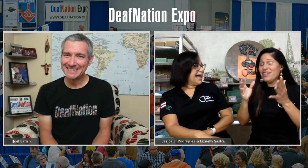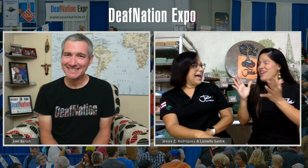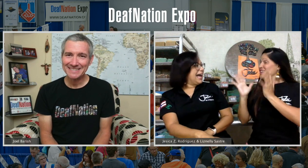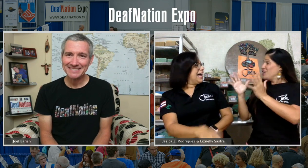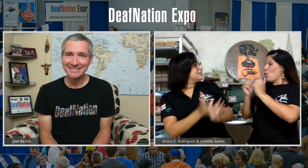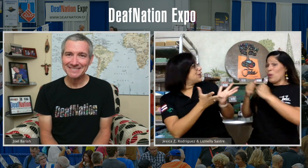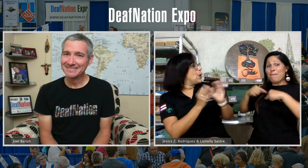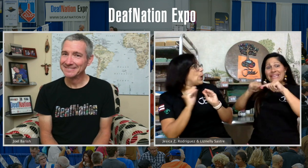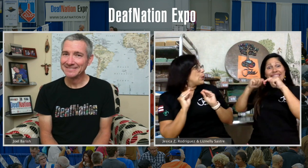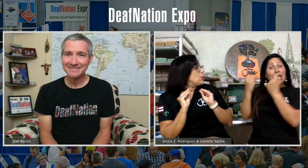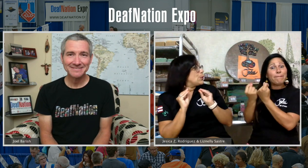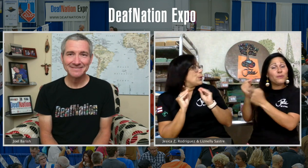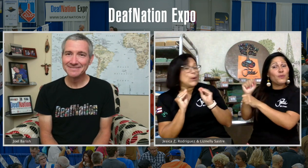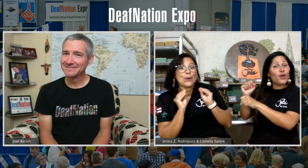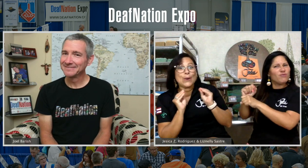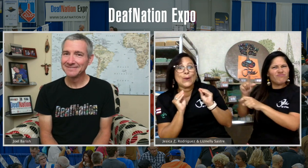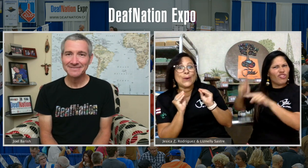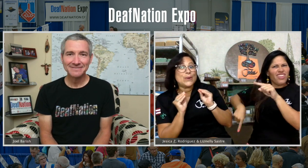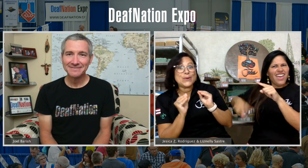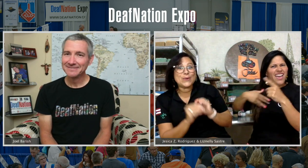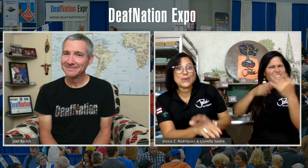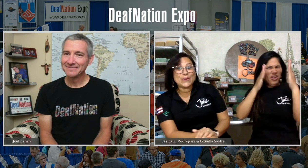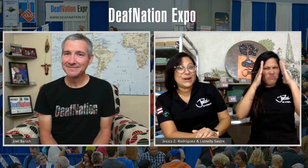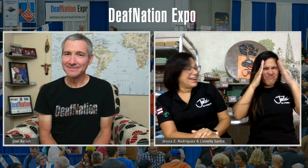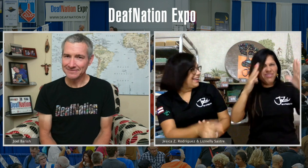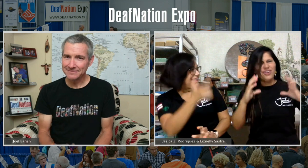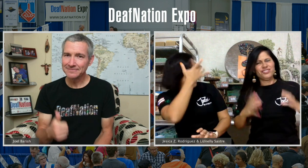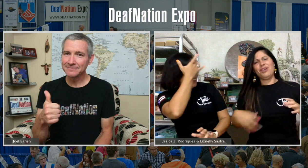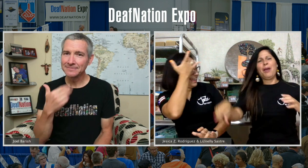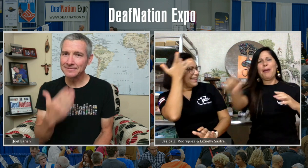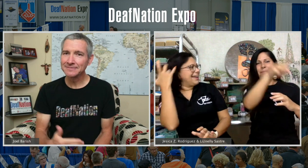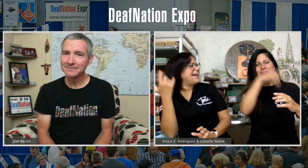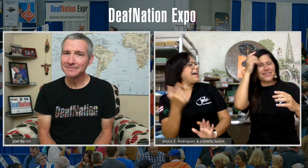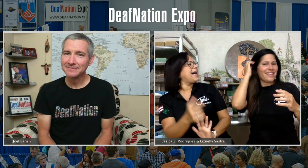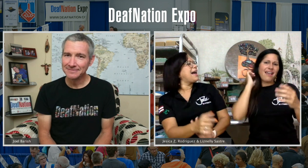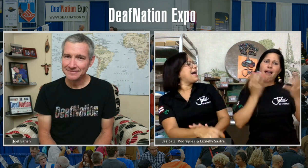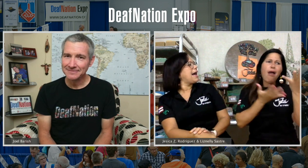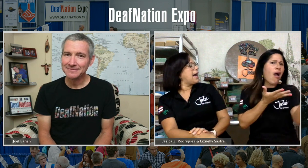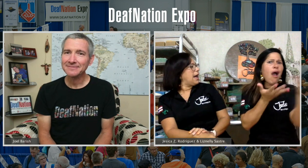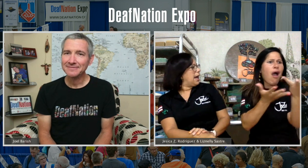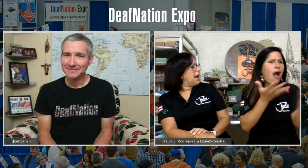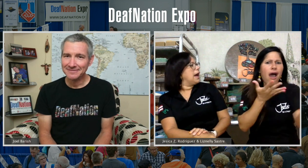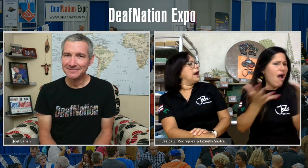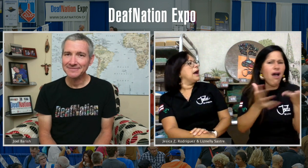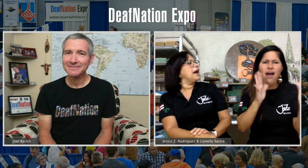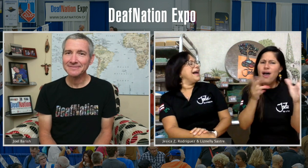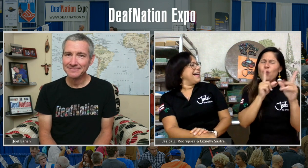Yes, imagine we had no time to chat with my team! We couldn’t. We had to focus on customers.